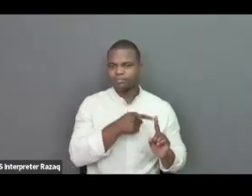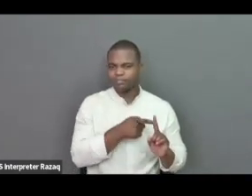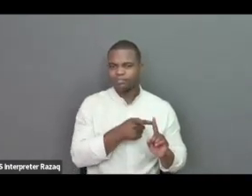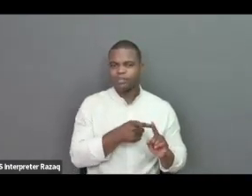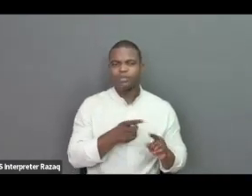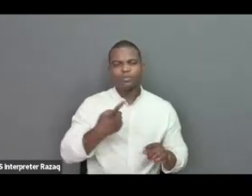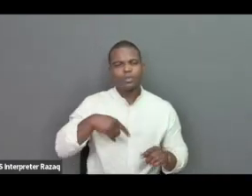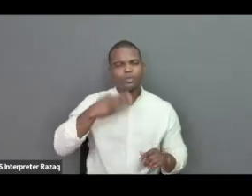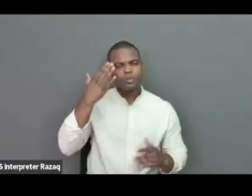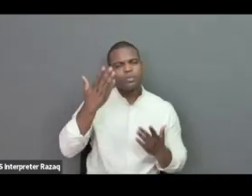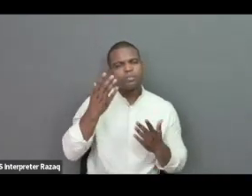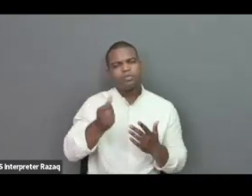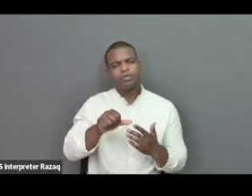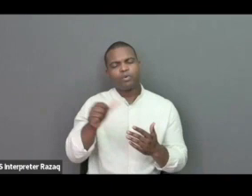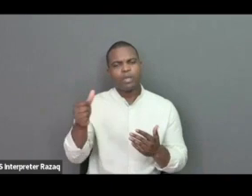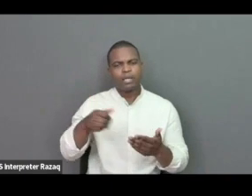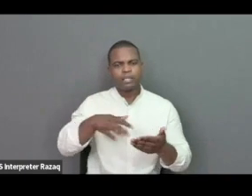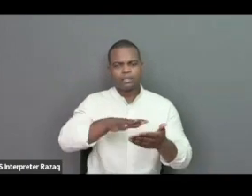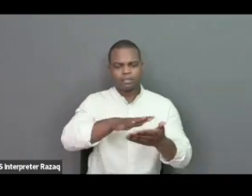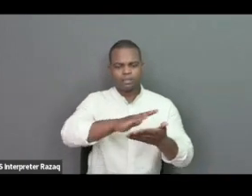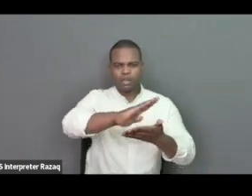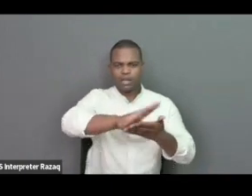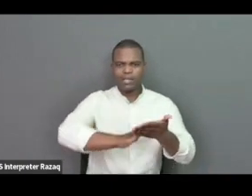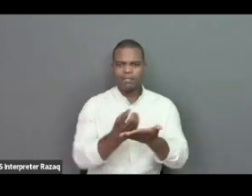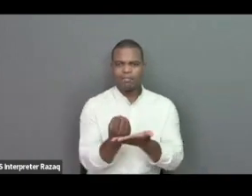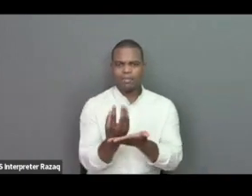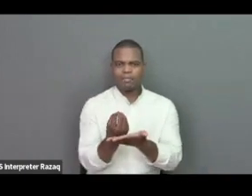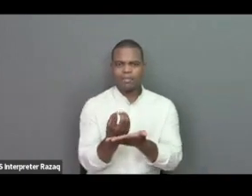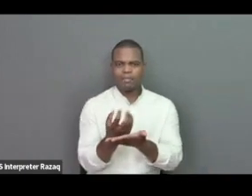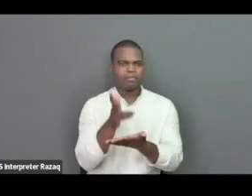any way is good, just to give us your suggestions